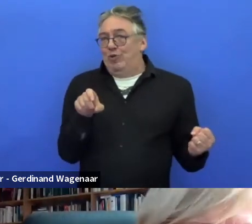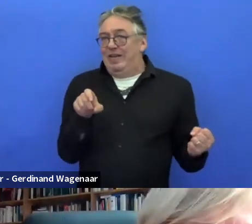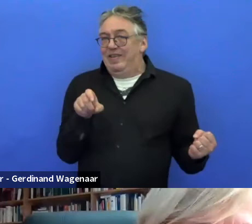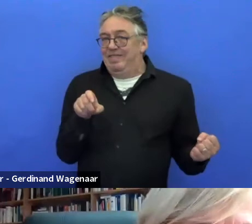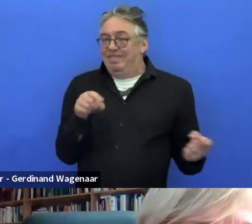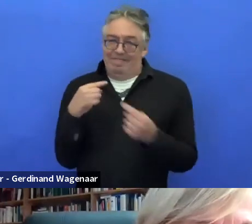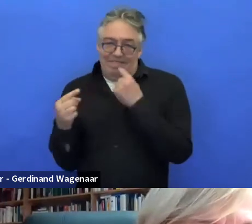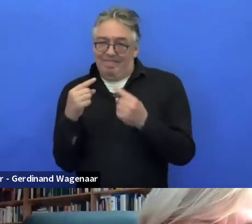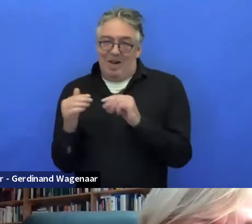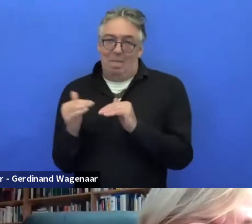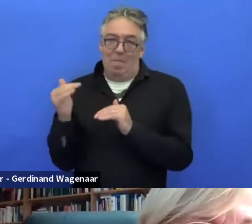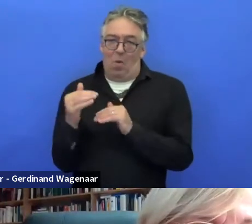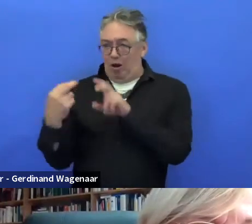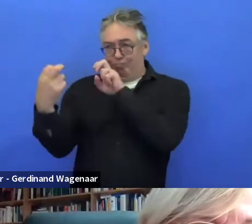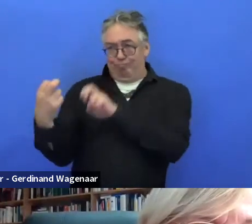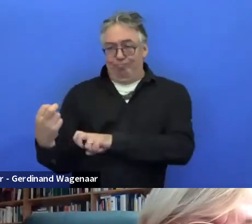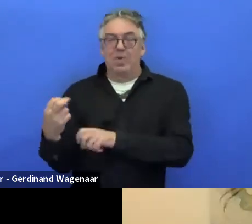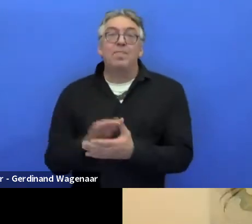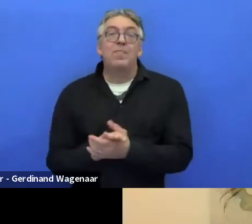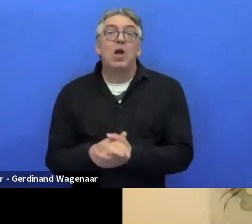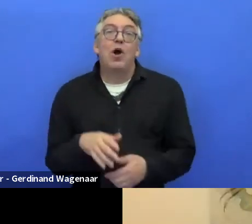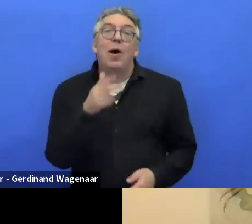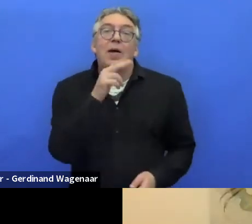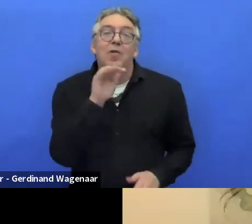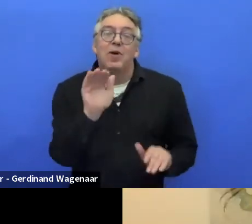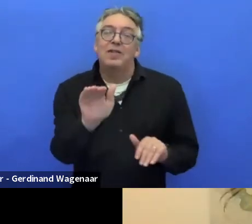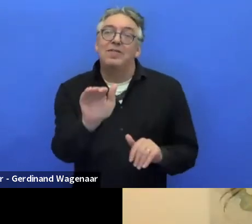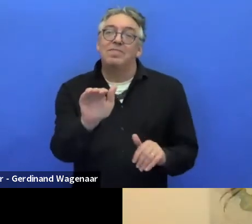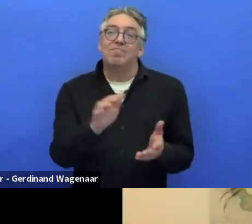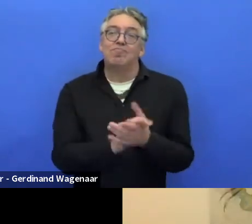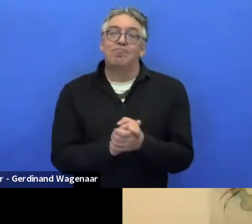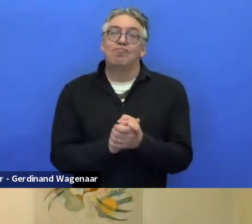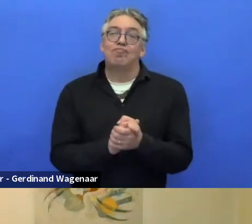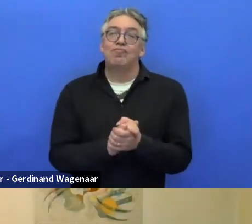By the way, everyone, we'll have an important collaboration